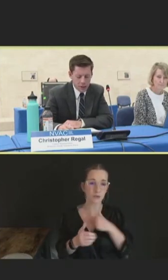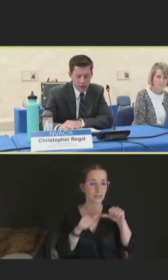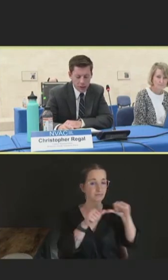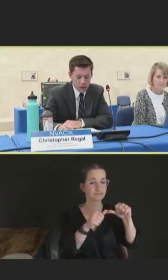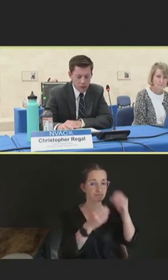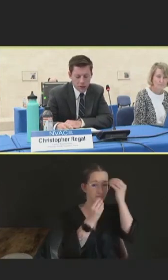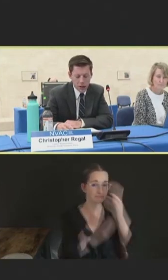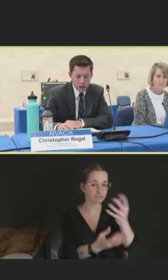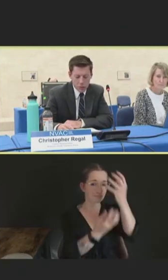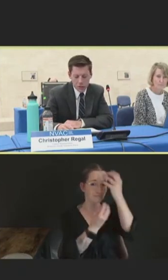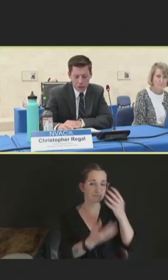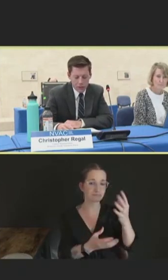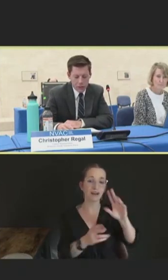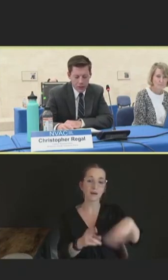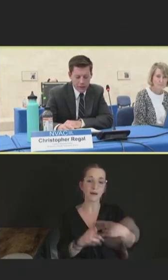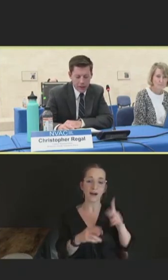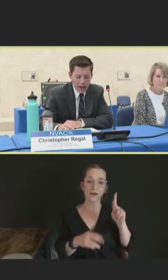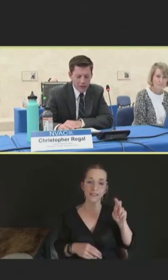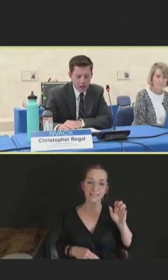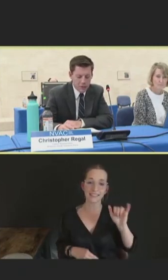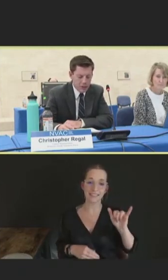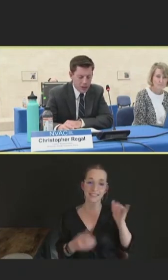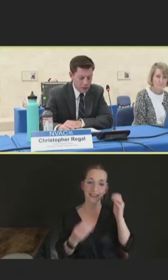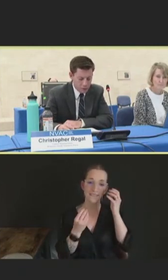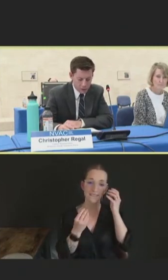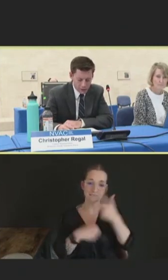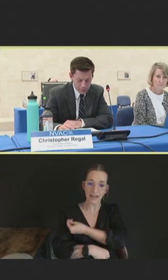related issues to ensure information they have is up-to-date and relevant.